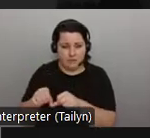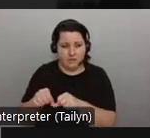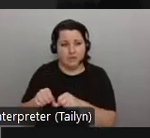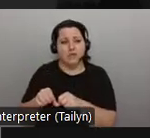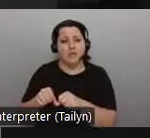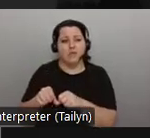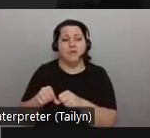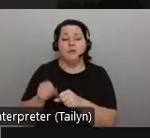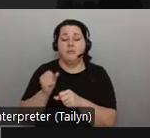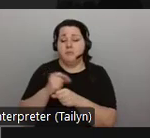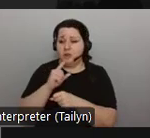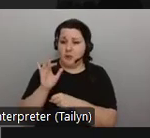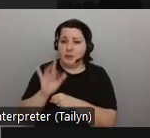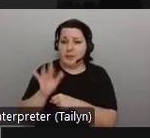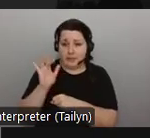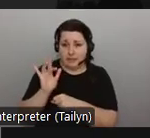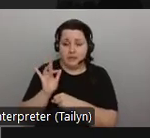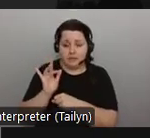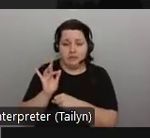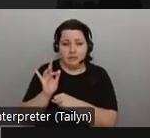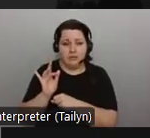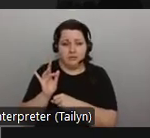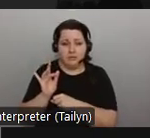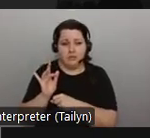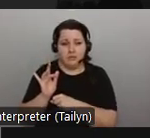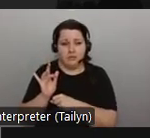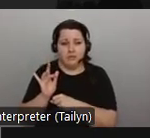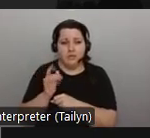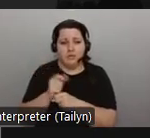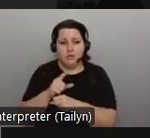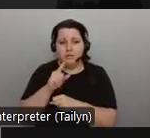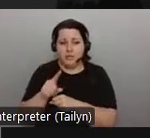In options there is a document structure tag for accessibility, we want to make sure